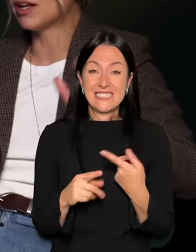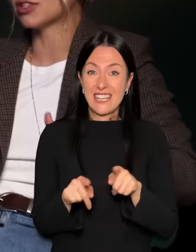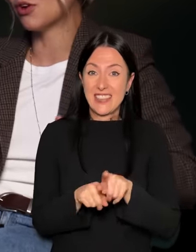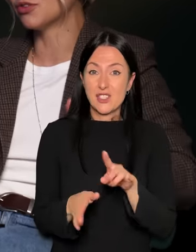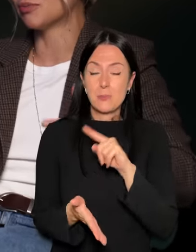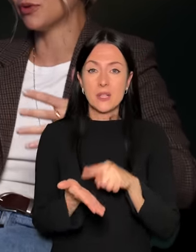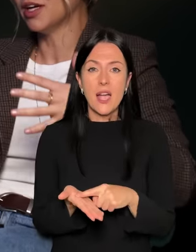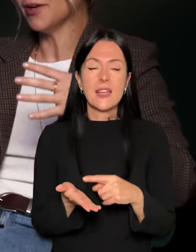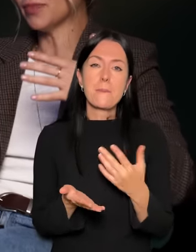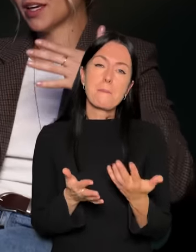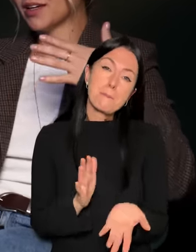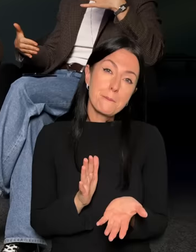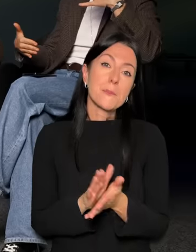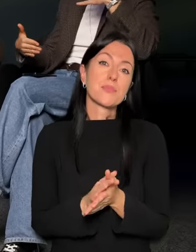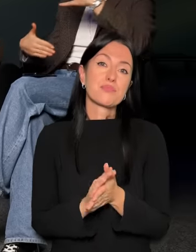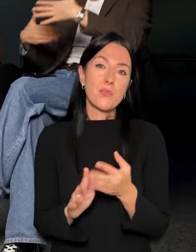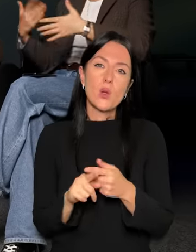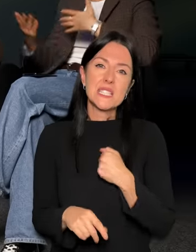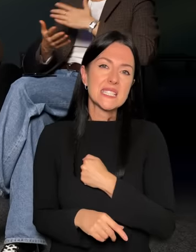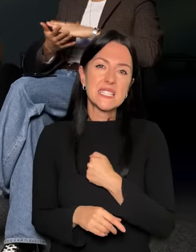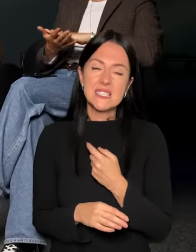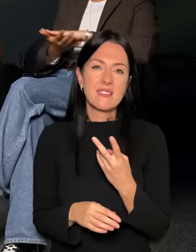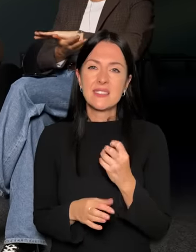But more than that, this anger doesn't have to...